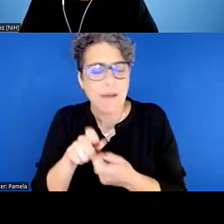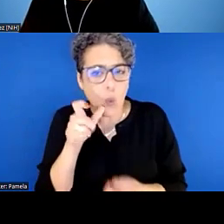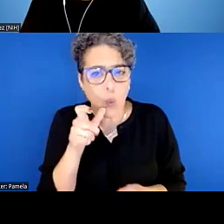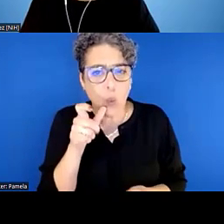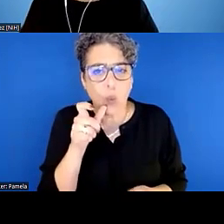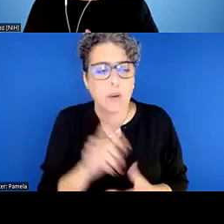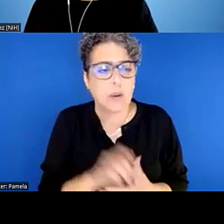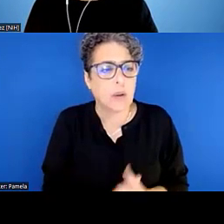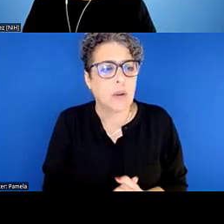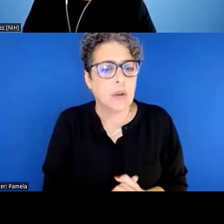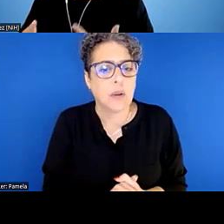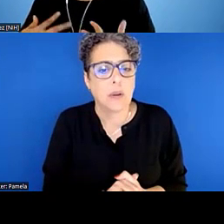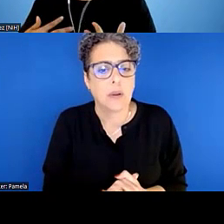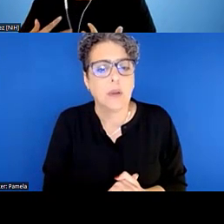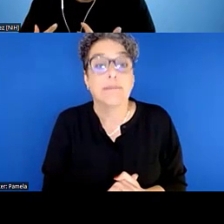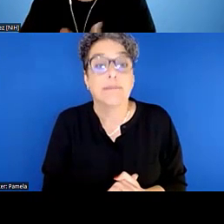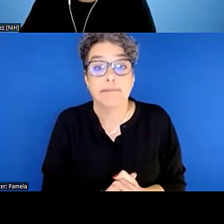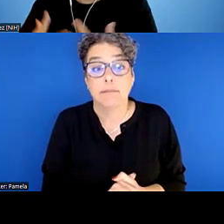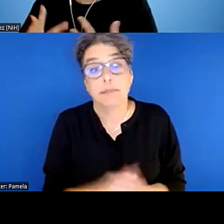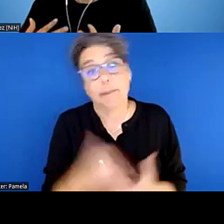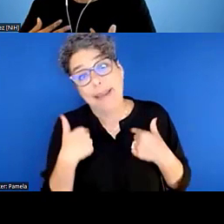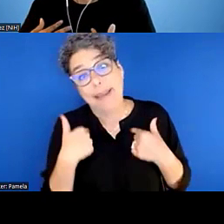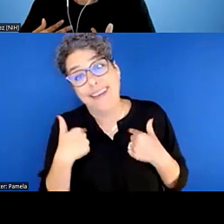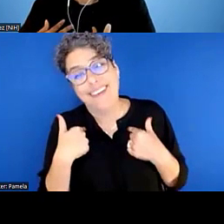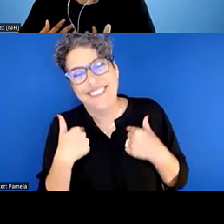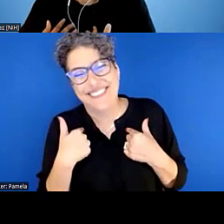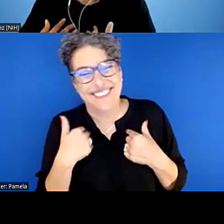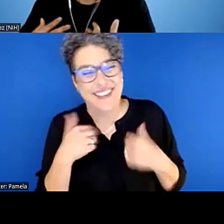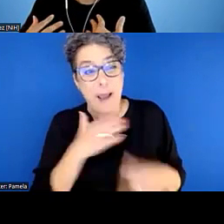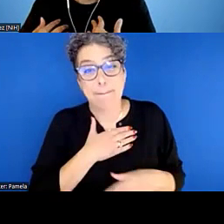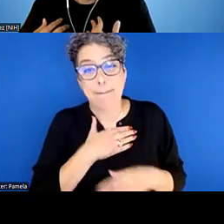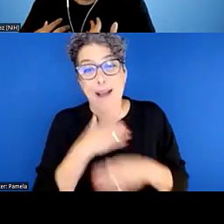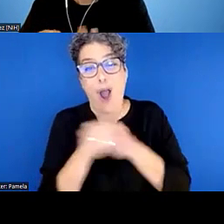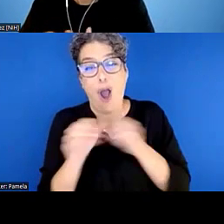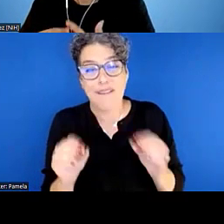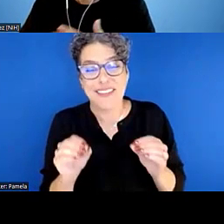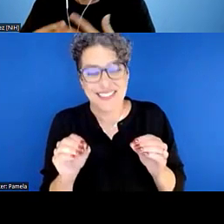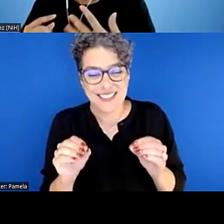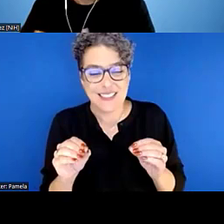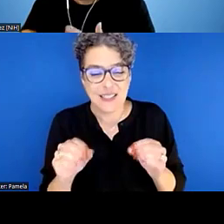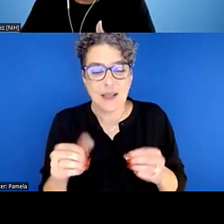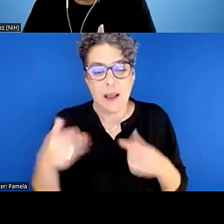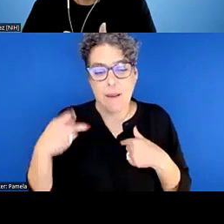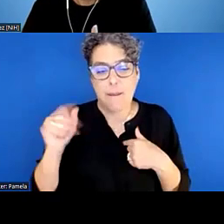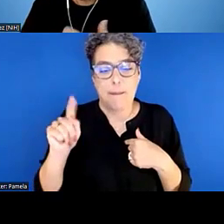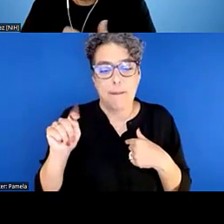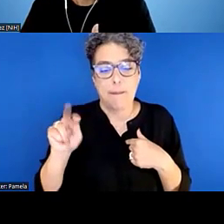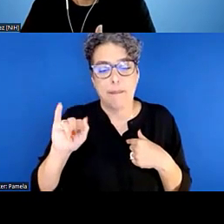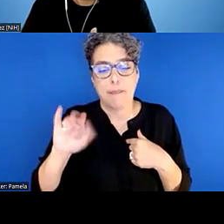Dr. Patricia Valdez: Exactly, so that would be me, my office. Either .. I'm patricia.valdez@nih.gov,